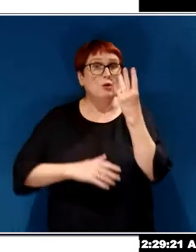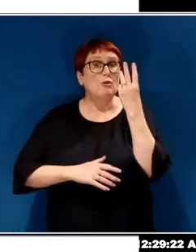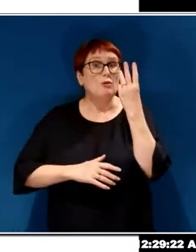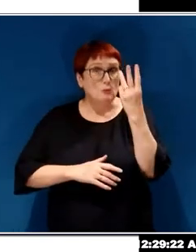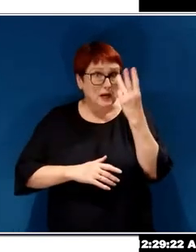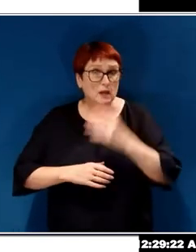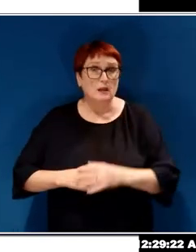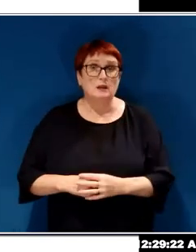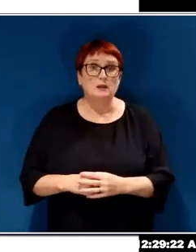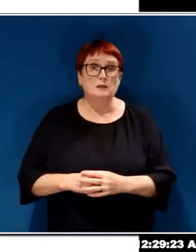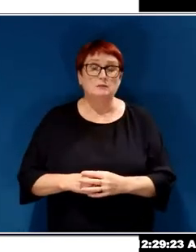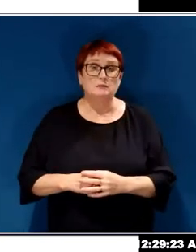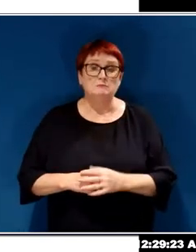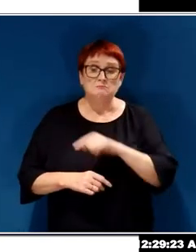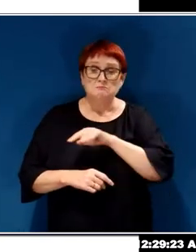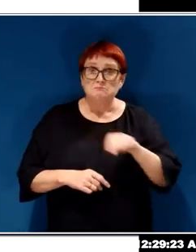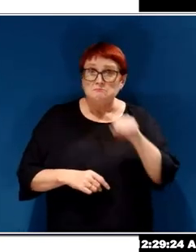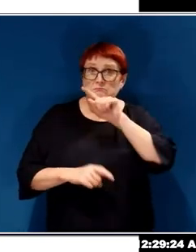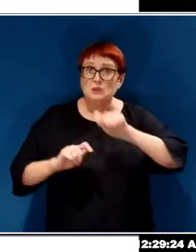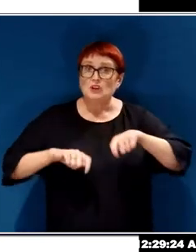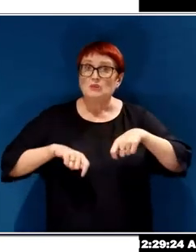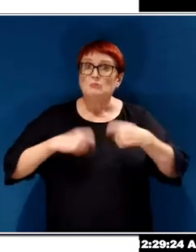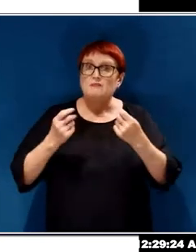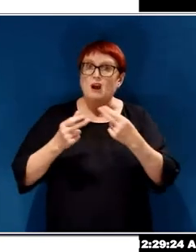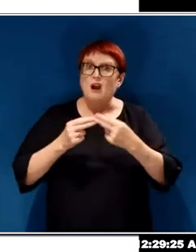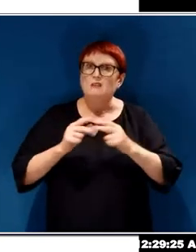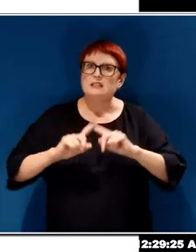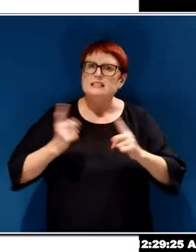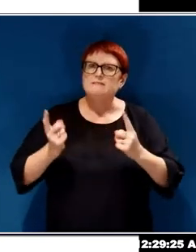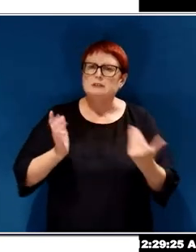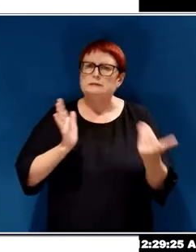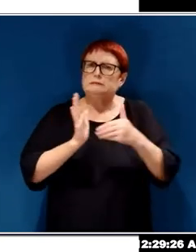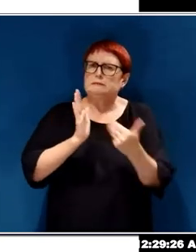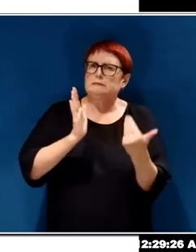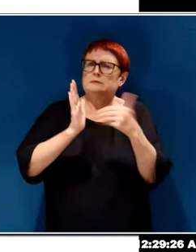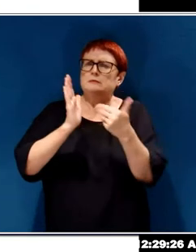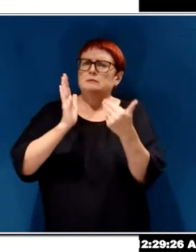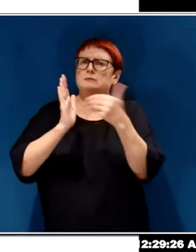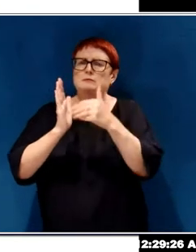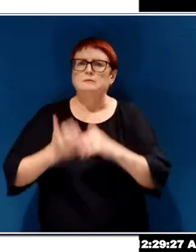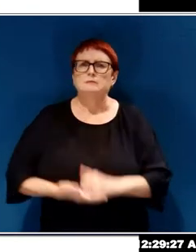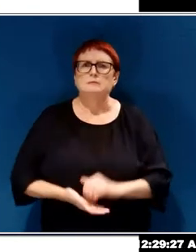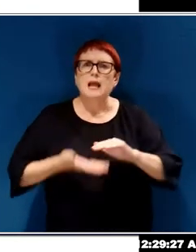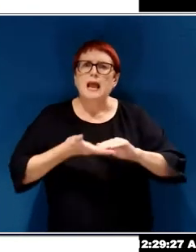scale of intensity and increasing individualisation, but they function as